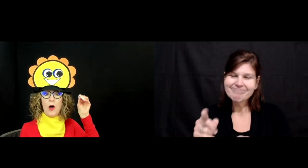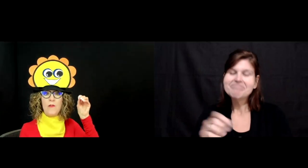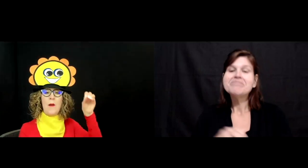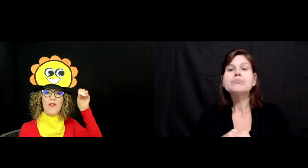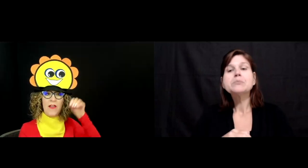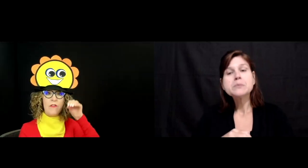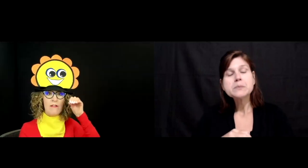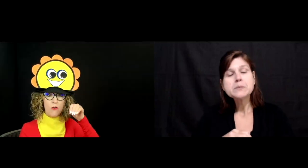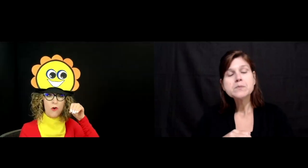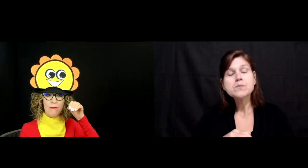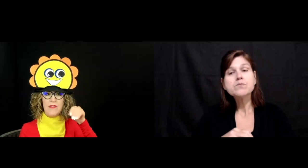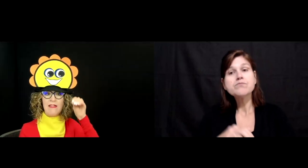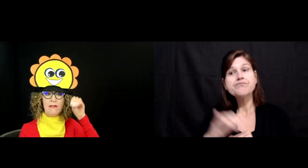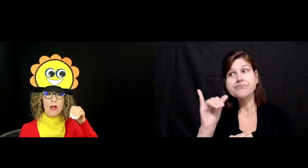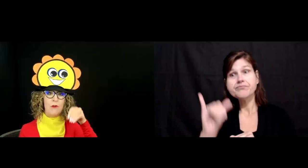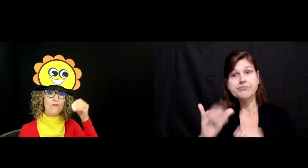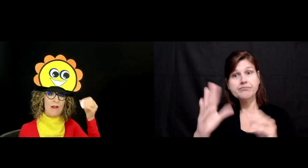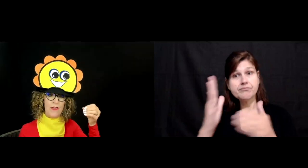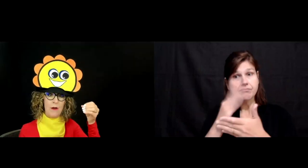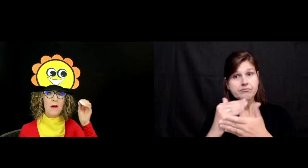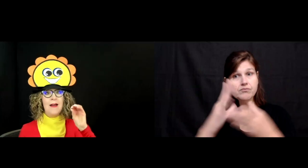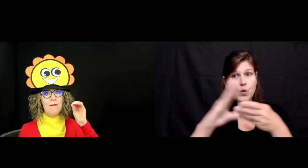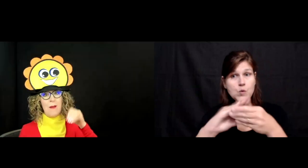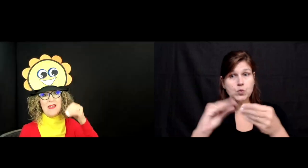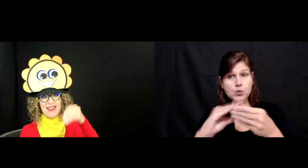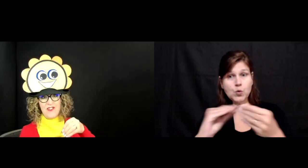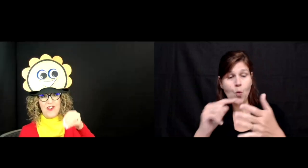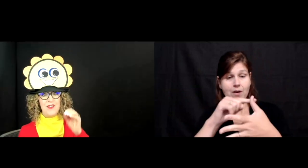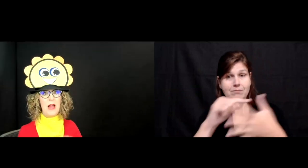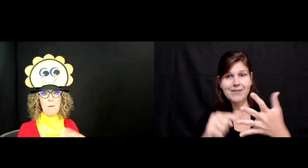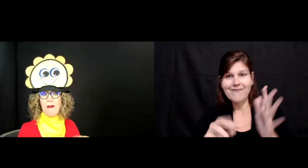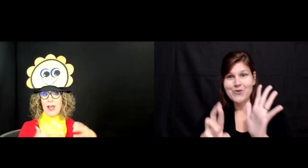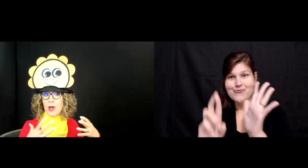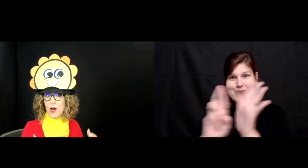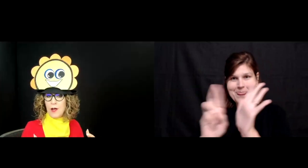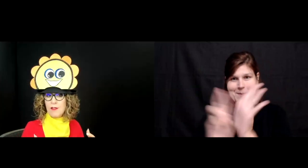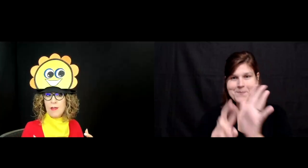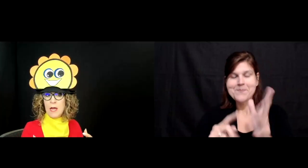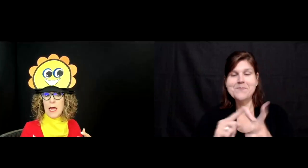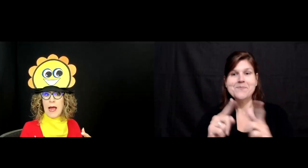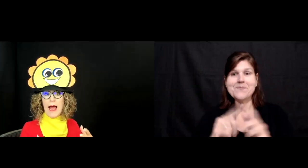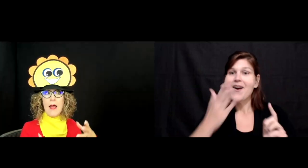But within the story, there's so much rhythm, repetition, bright colors.